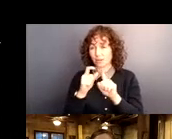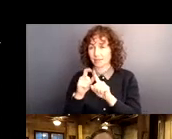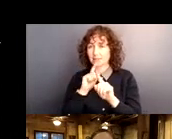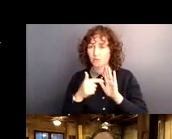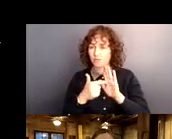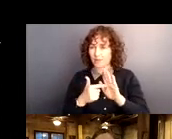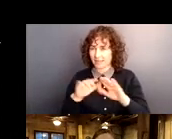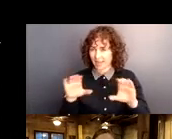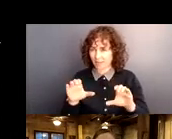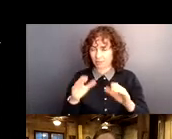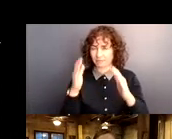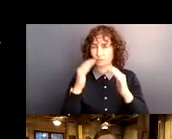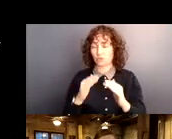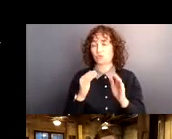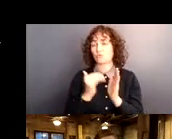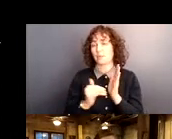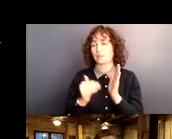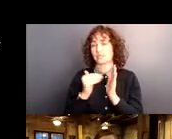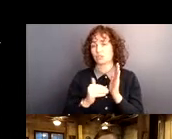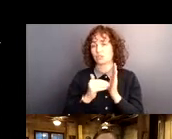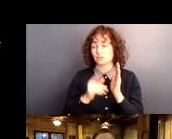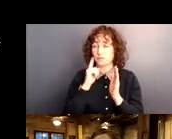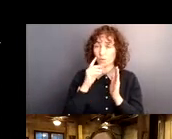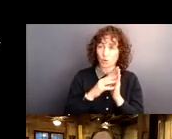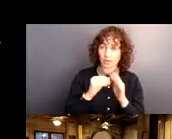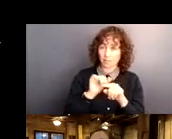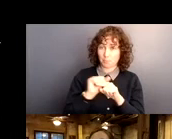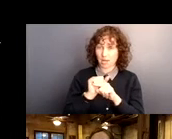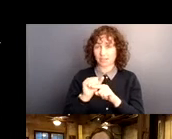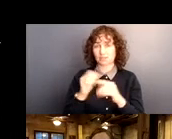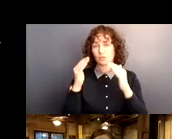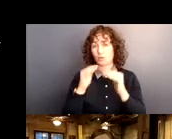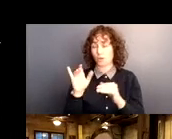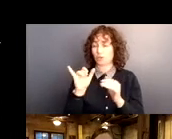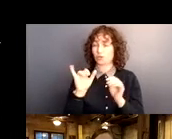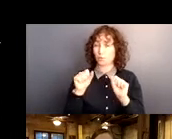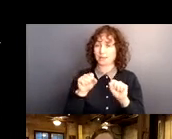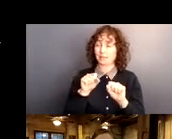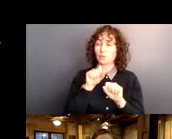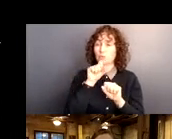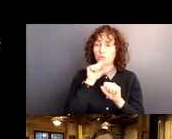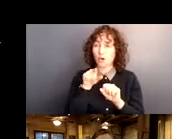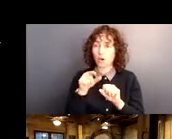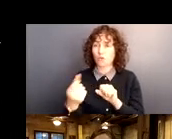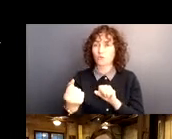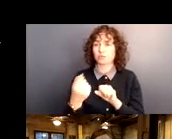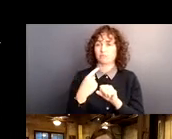repetition for learning and practice and a possible call and response format to encourage student engagement.